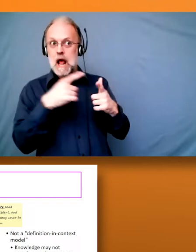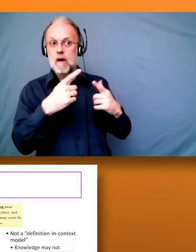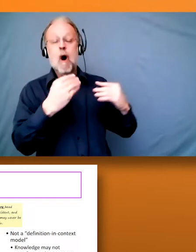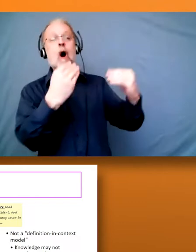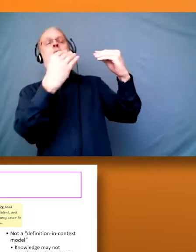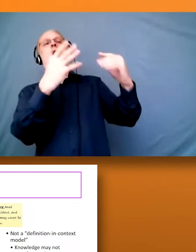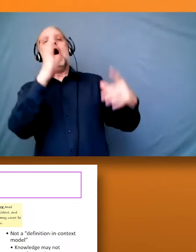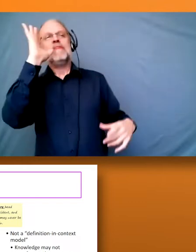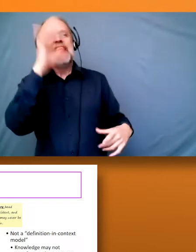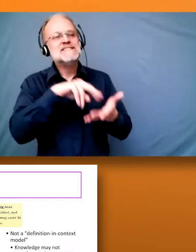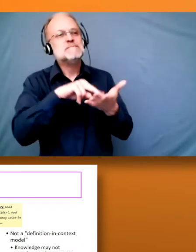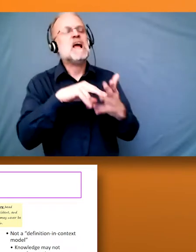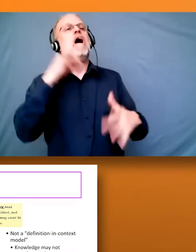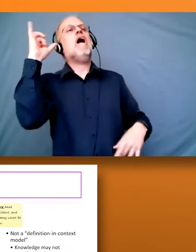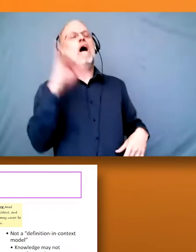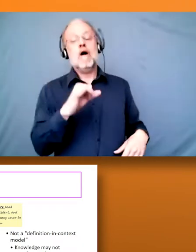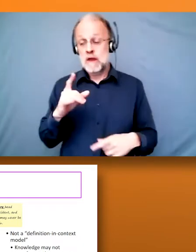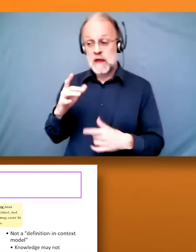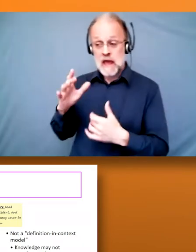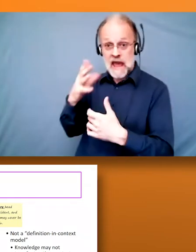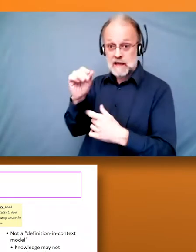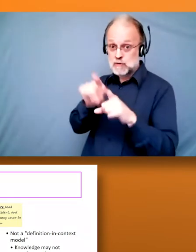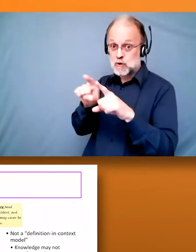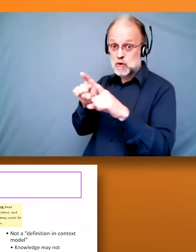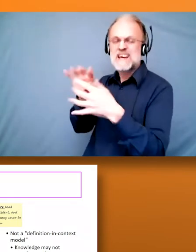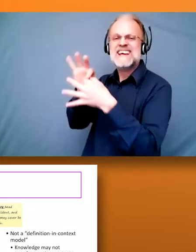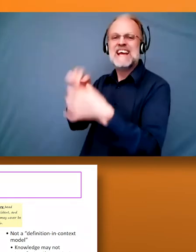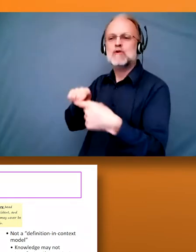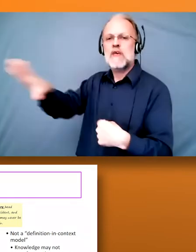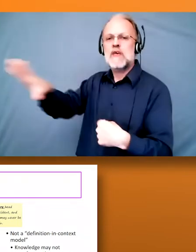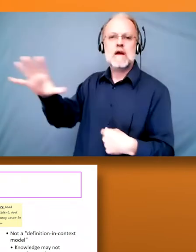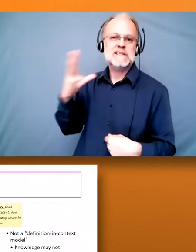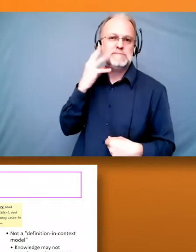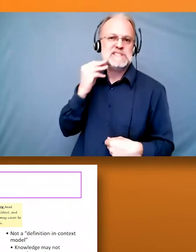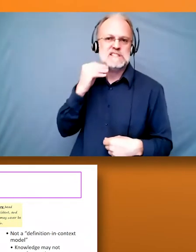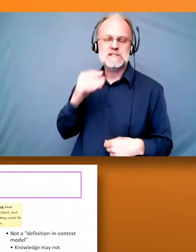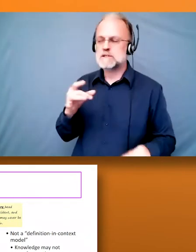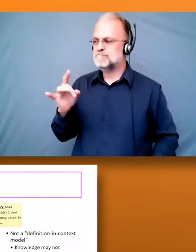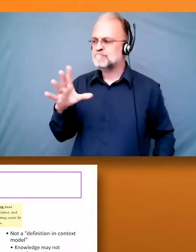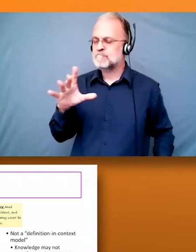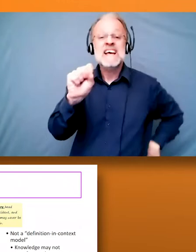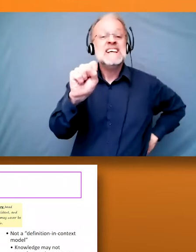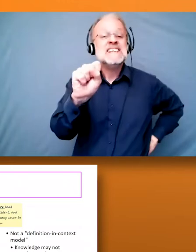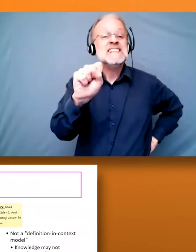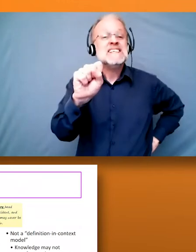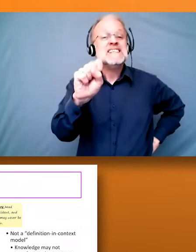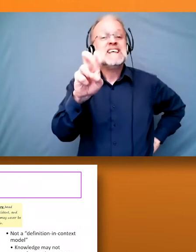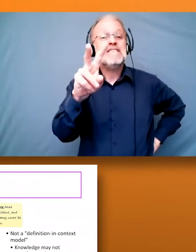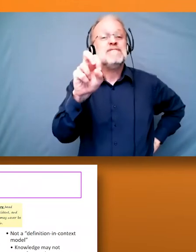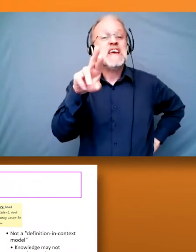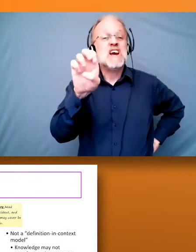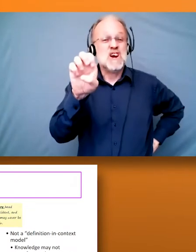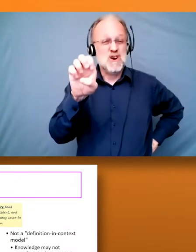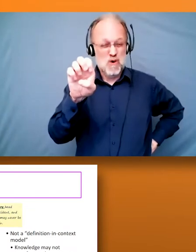And another thing that you can do with that word is try to connect it to an experience. So if you had the word "severe" and we connect it to,